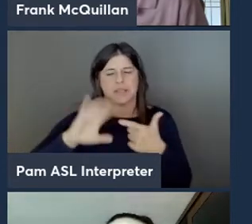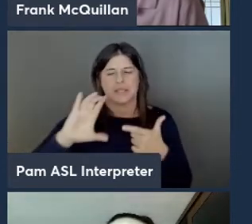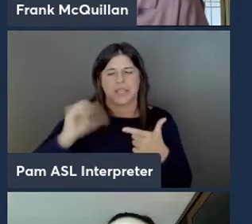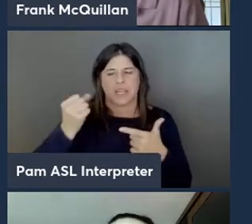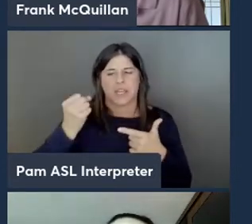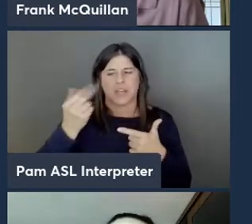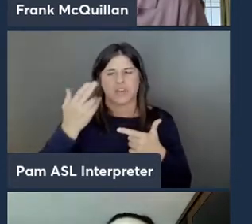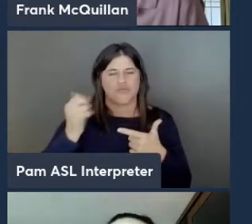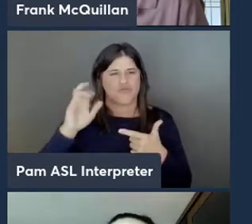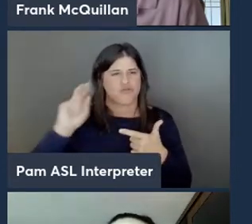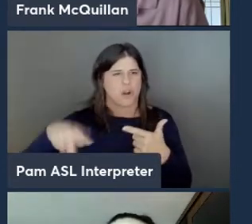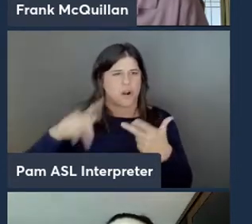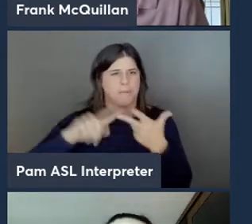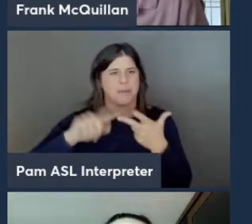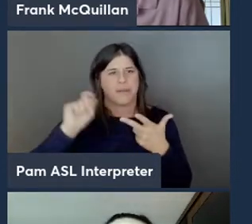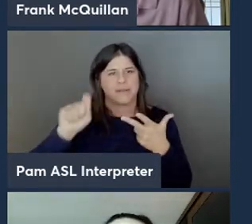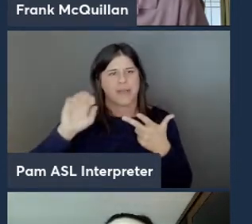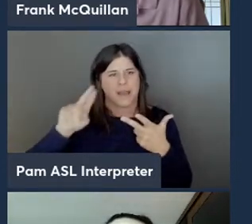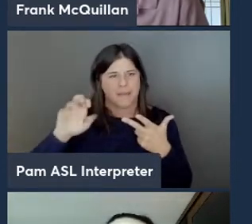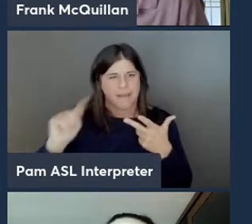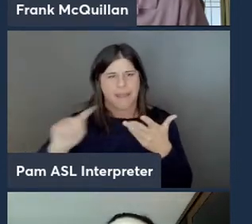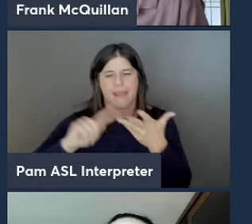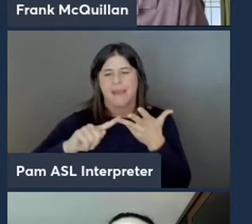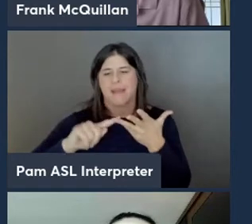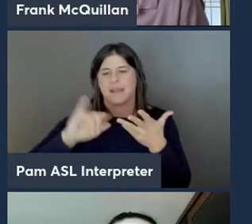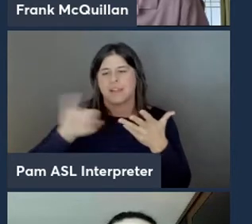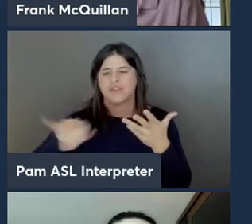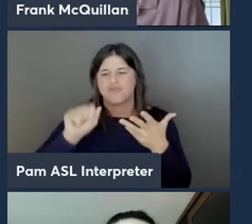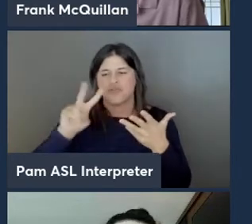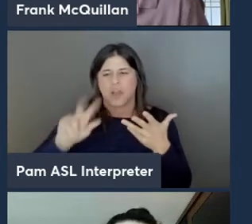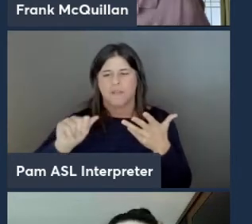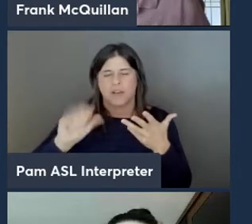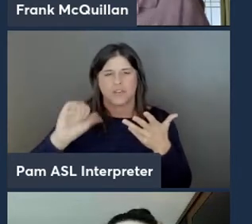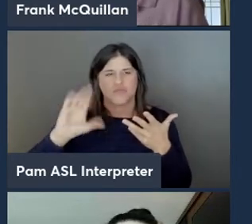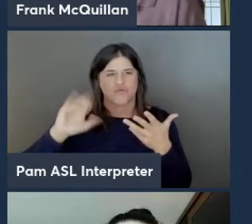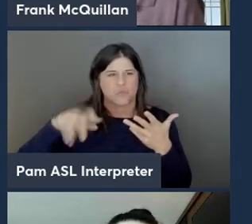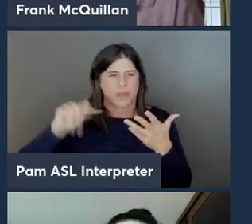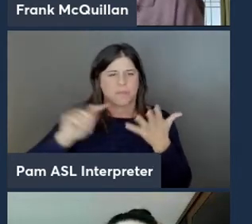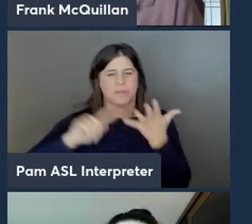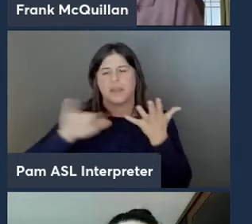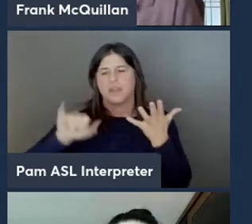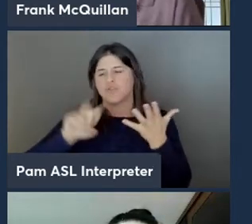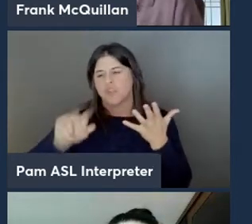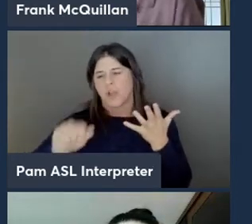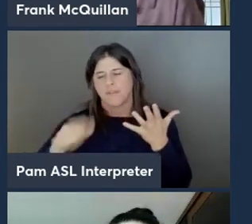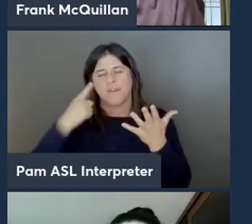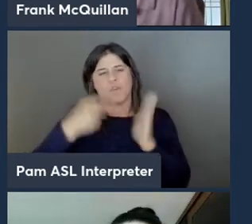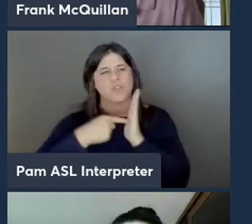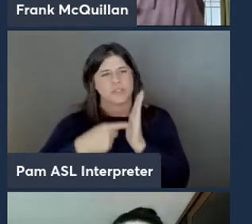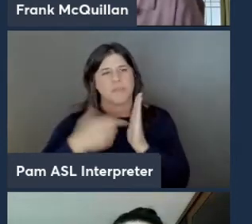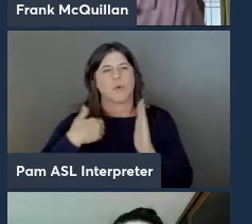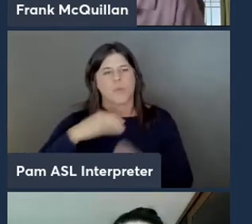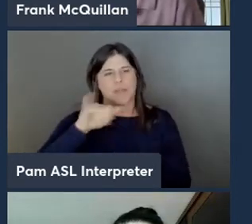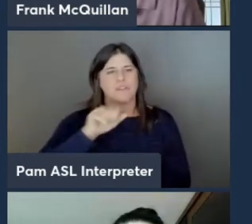There are lists JavaScript, Java here on the sample codes we do have Java and JavaScript are ready for customers